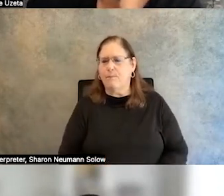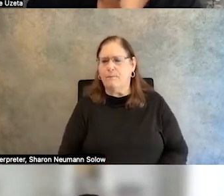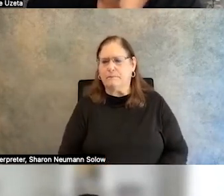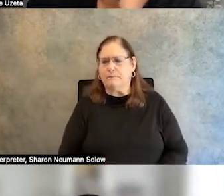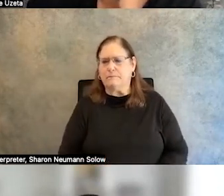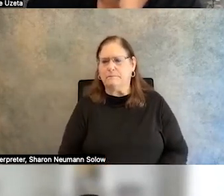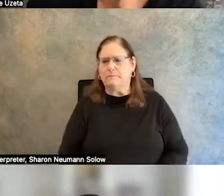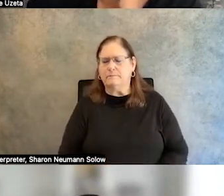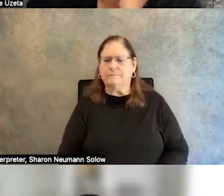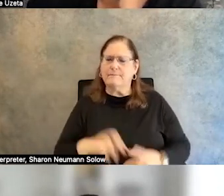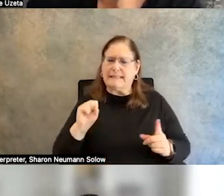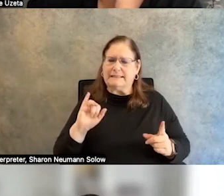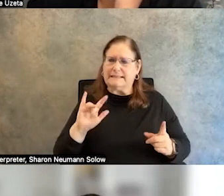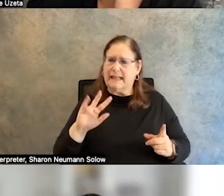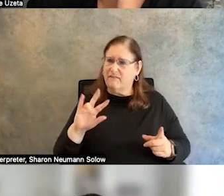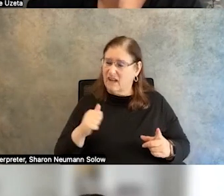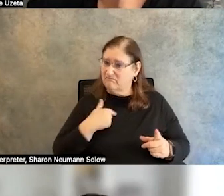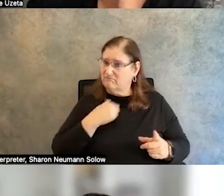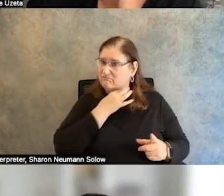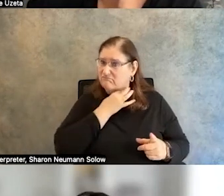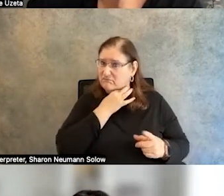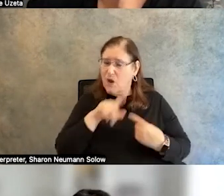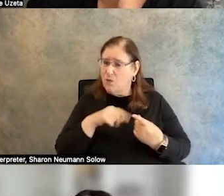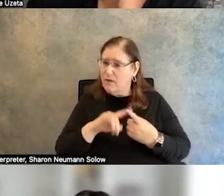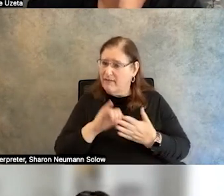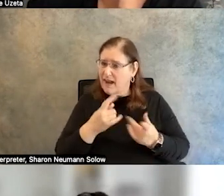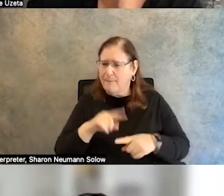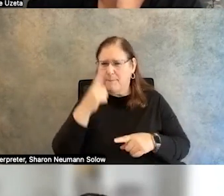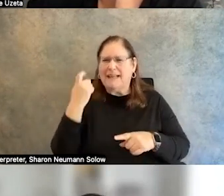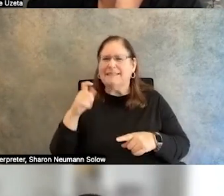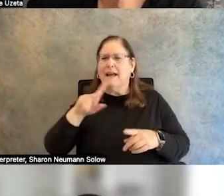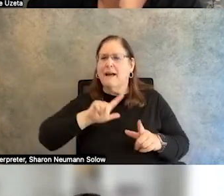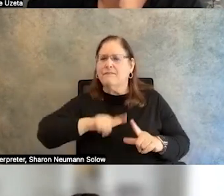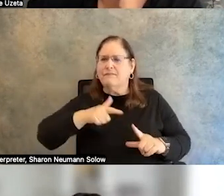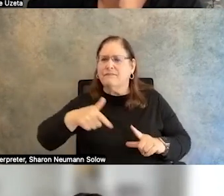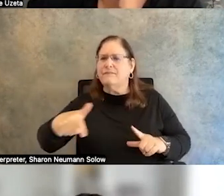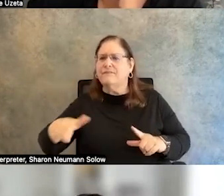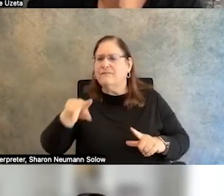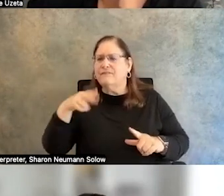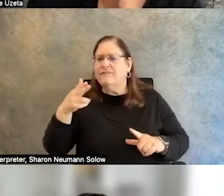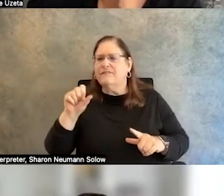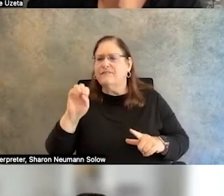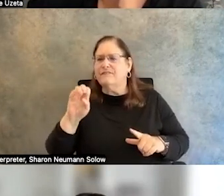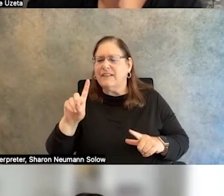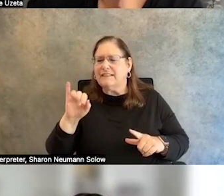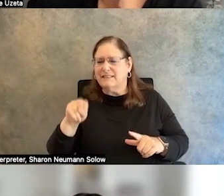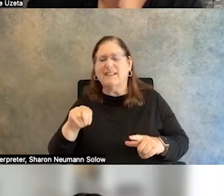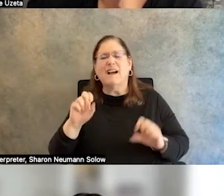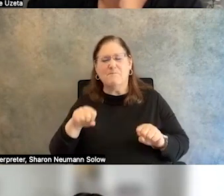I'm wondering when this occurred, too. Because of this phased-in approach, I think it is possible that you're going have plans,